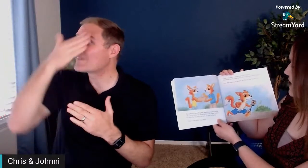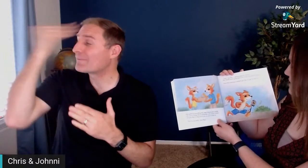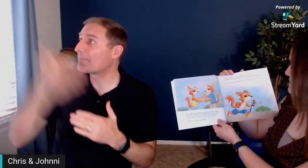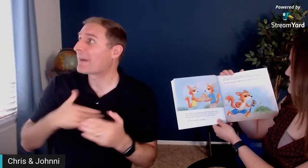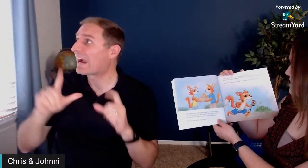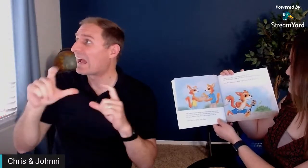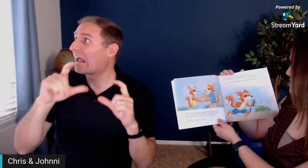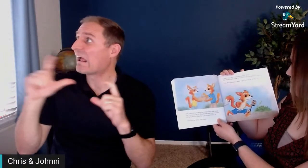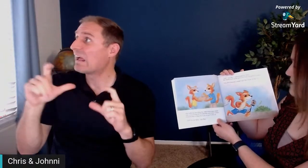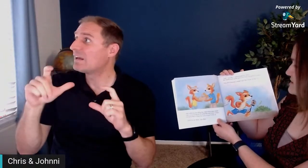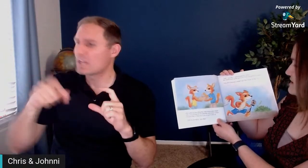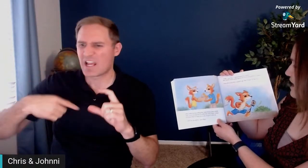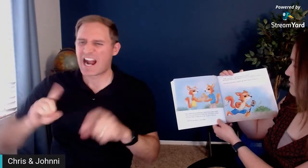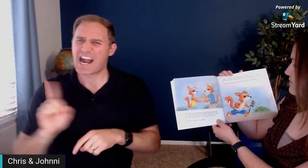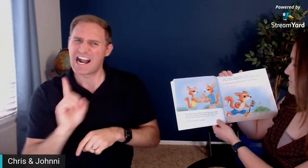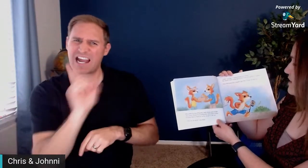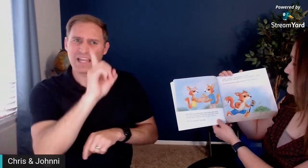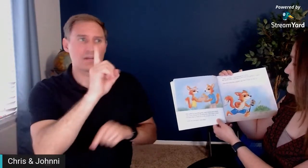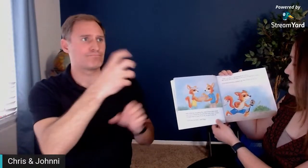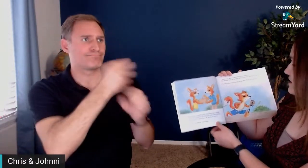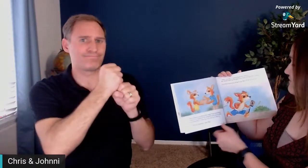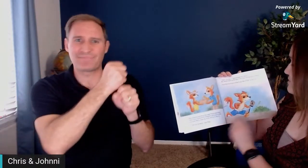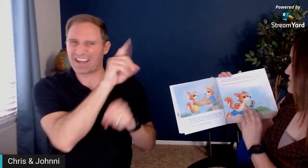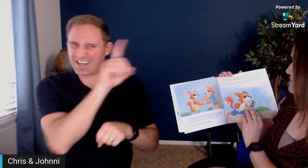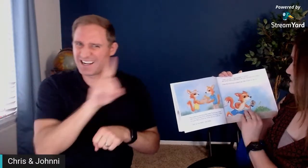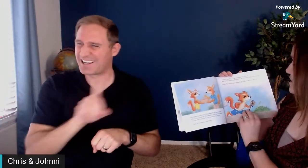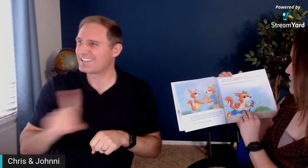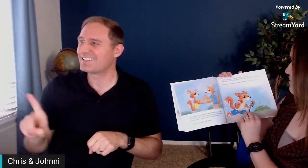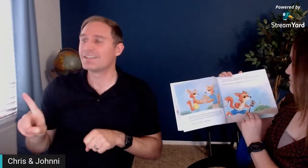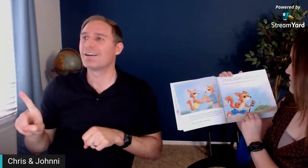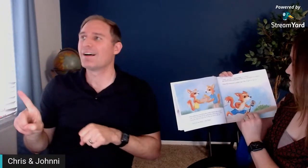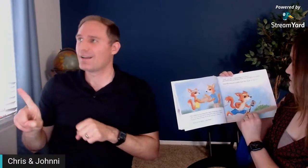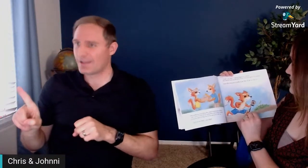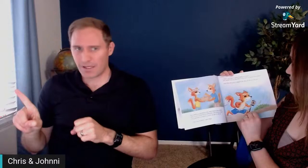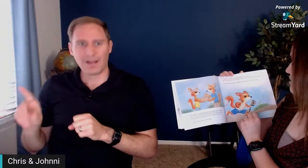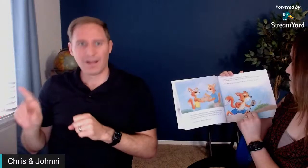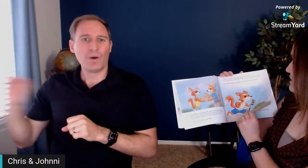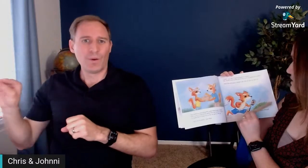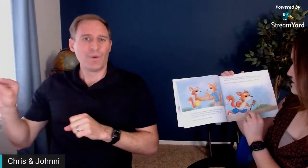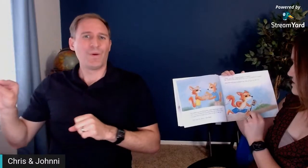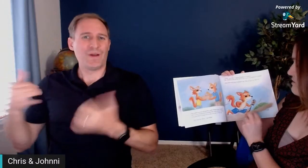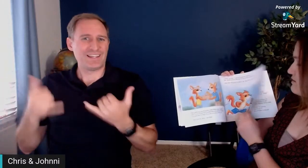back up the stairs and grabs his camera now that everyone is ready to go they all get into the car